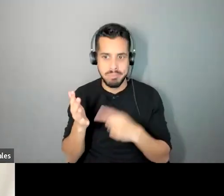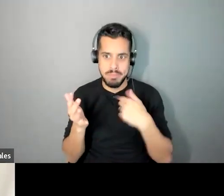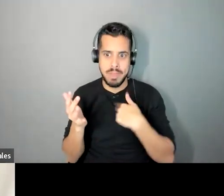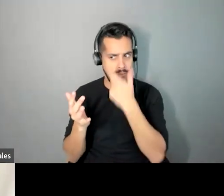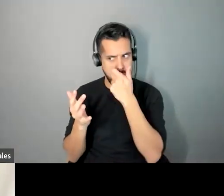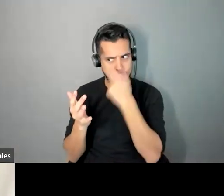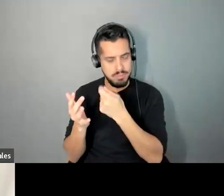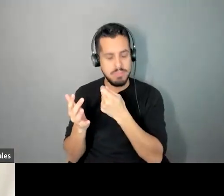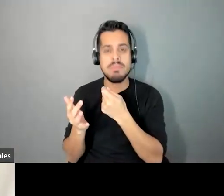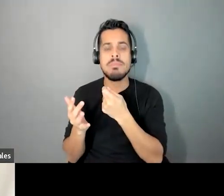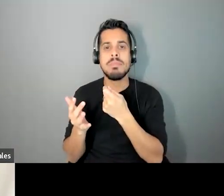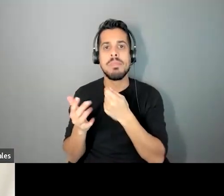One is, um...